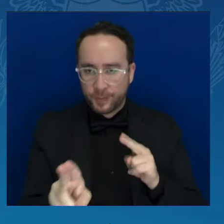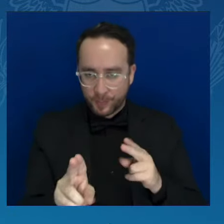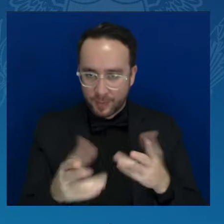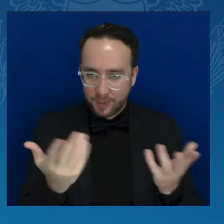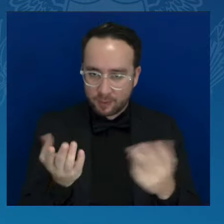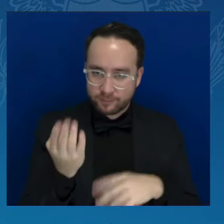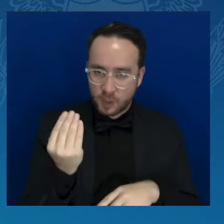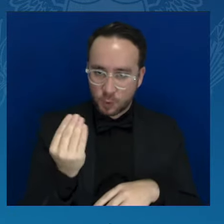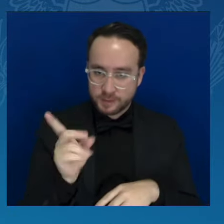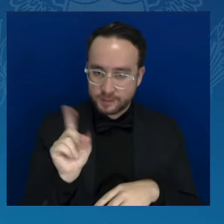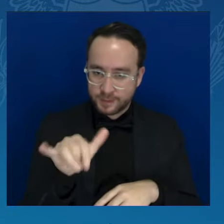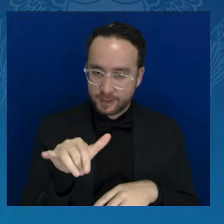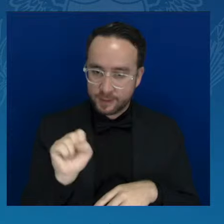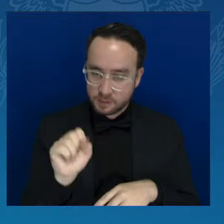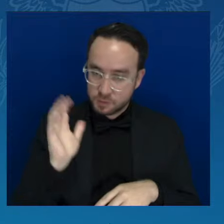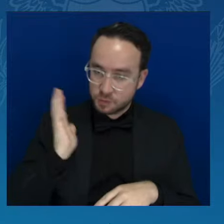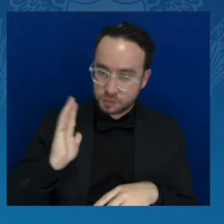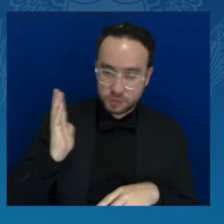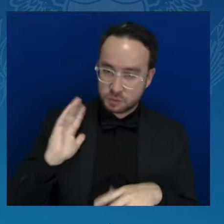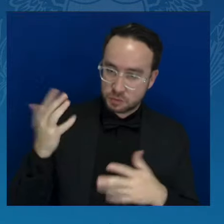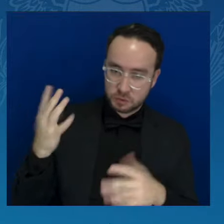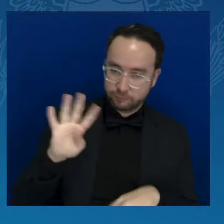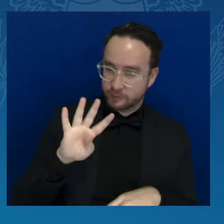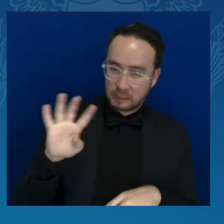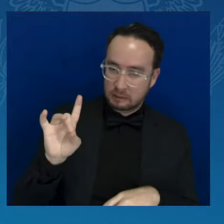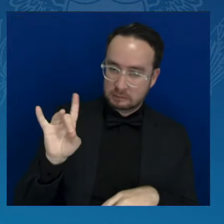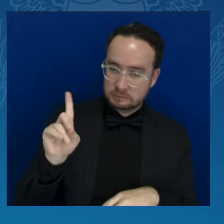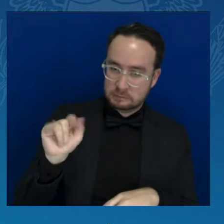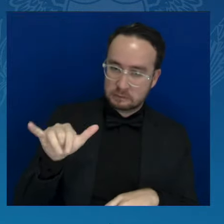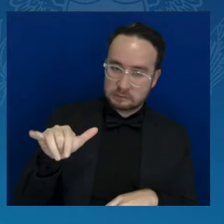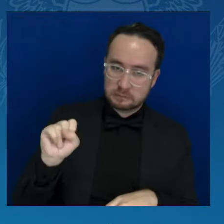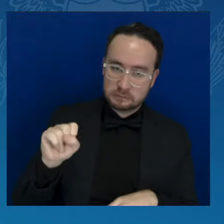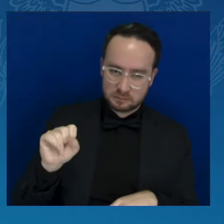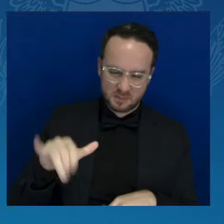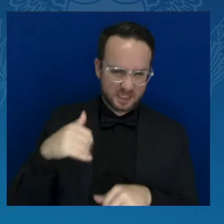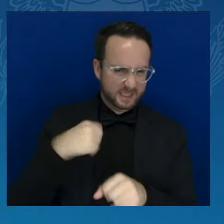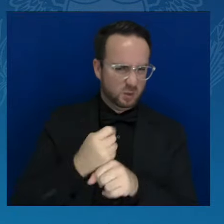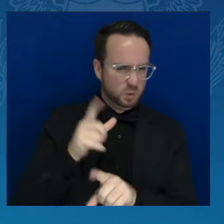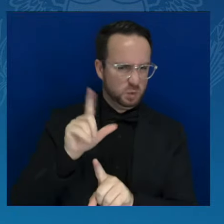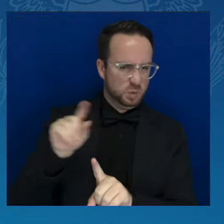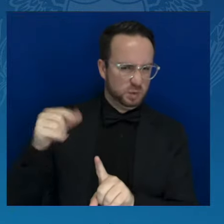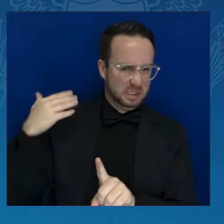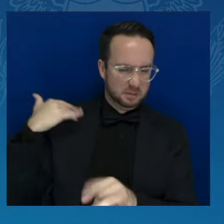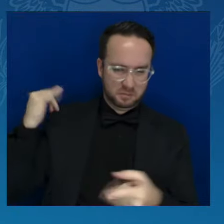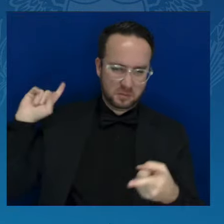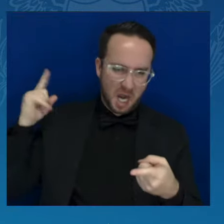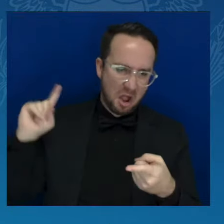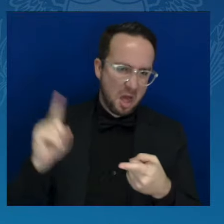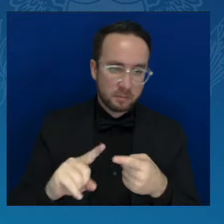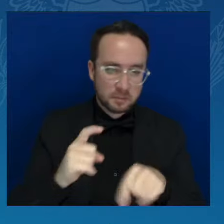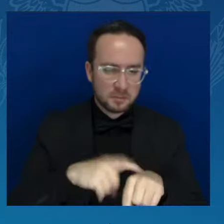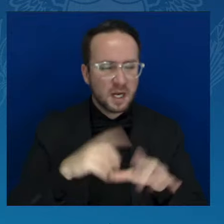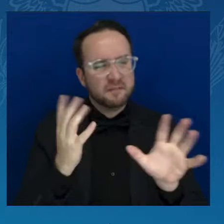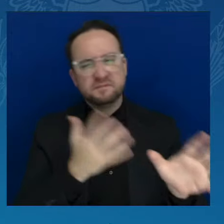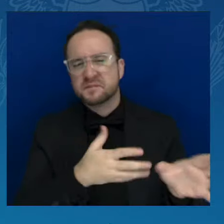But the U.S. space industry is rapidly evolving and growing, as I said, as they innovate, so, too must the government.